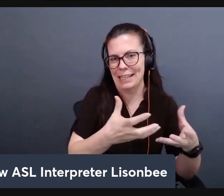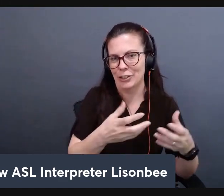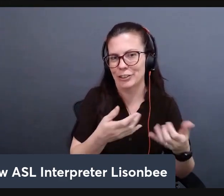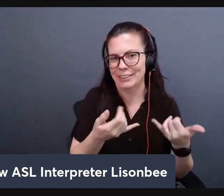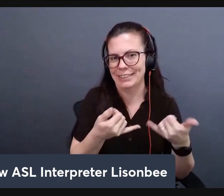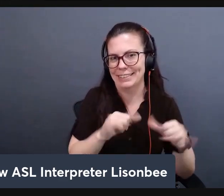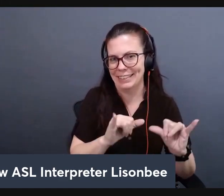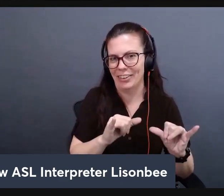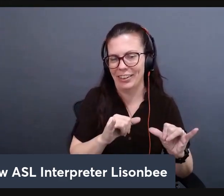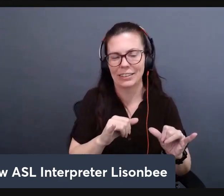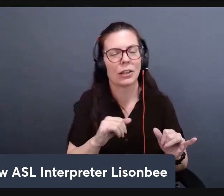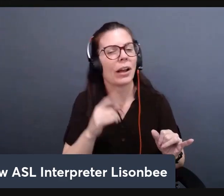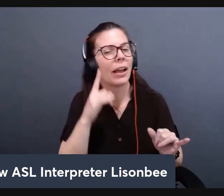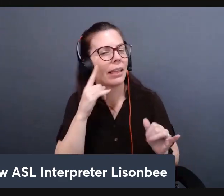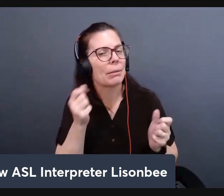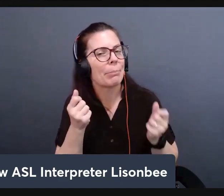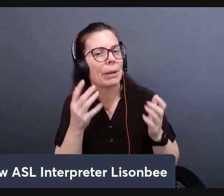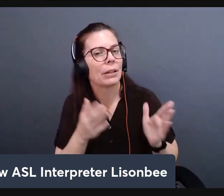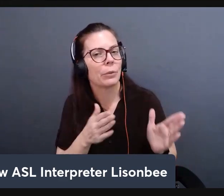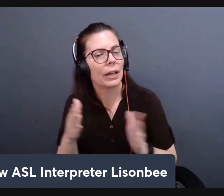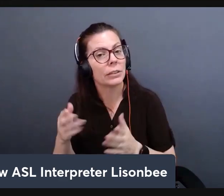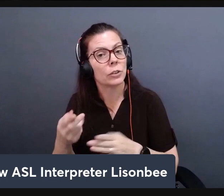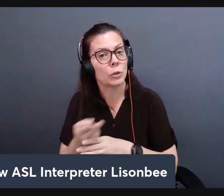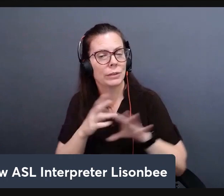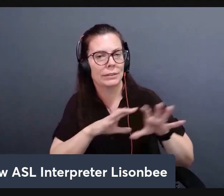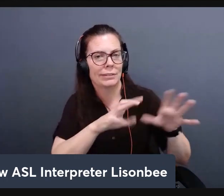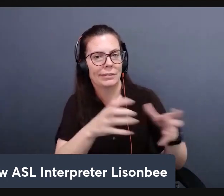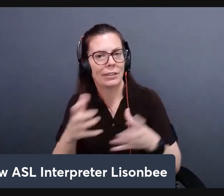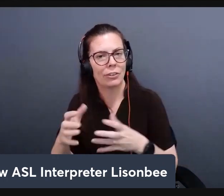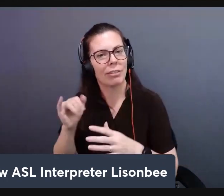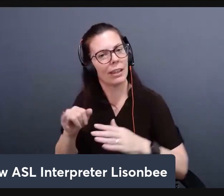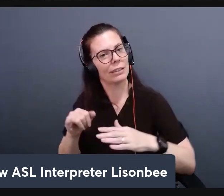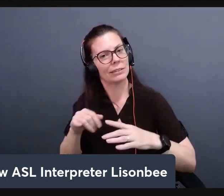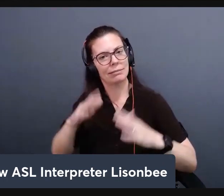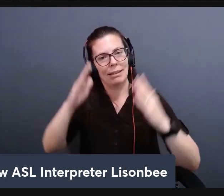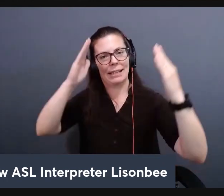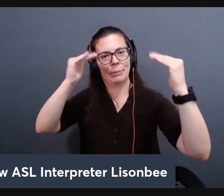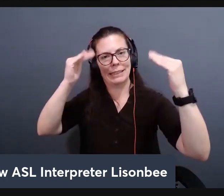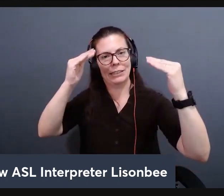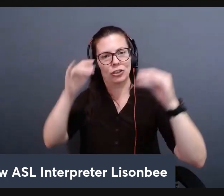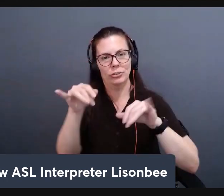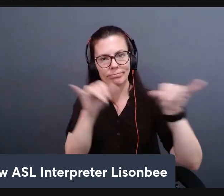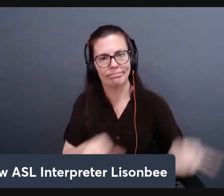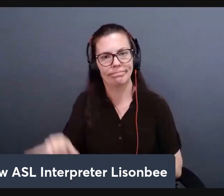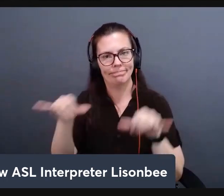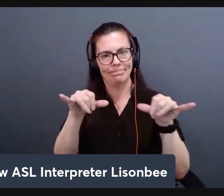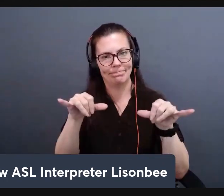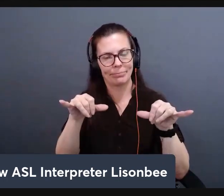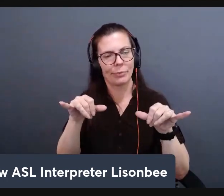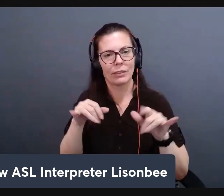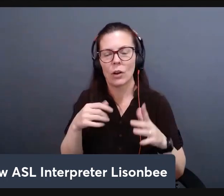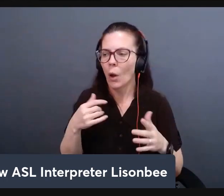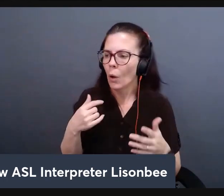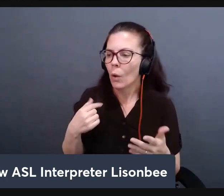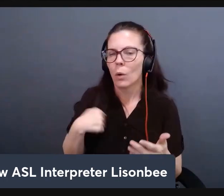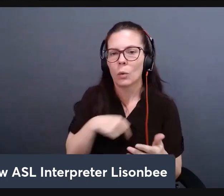So, I think in many ways like, using containers has become a baseline expectation for, okay, we're kind of doing the right things